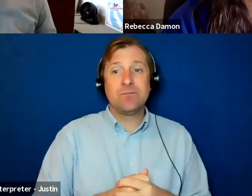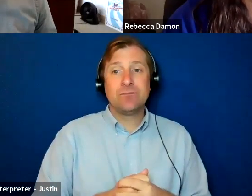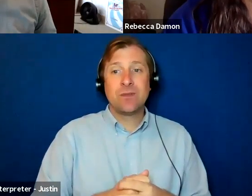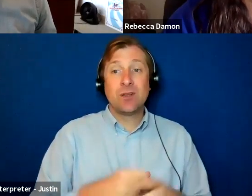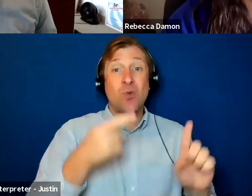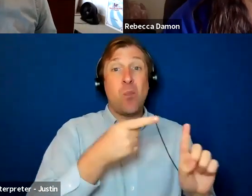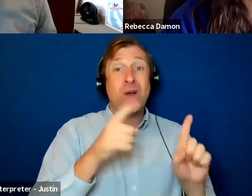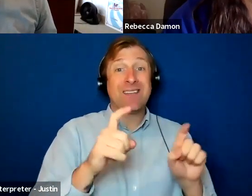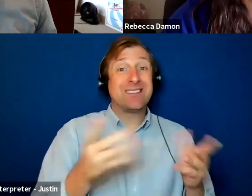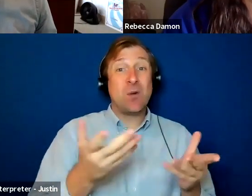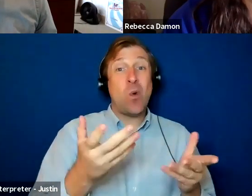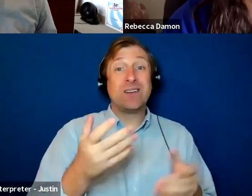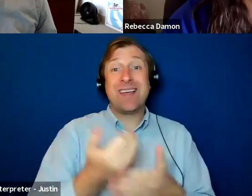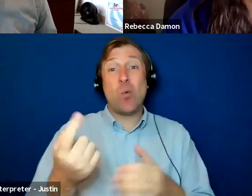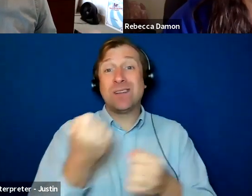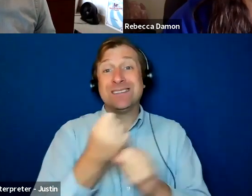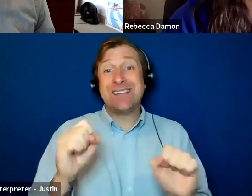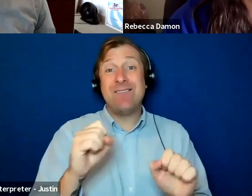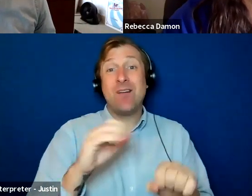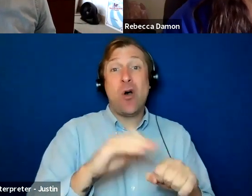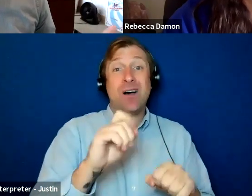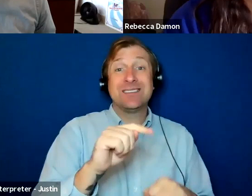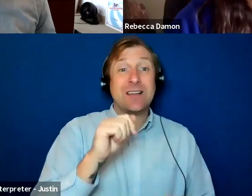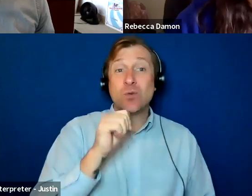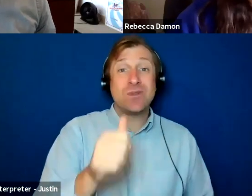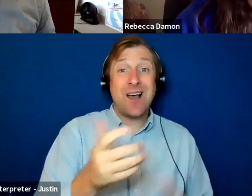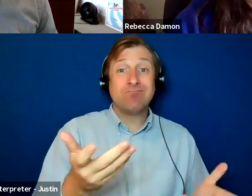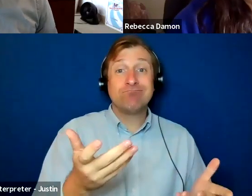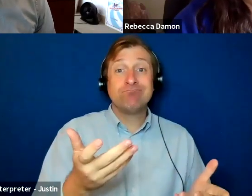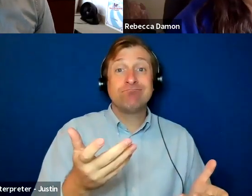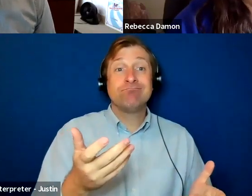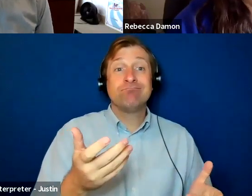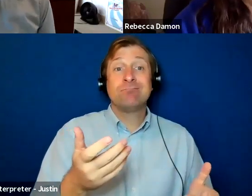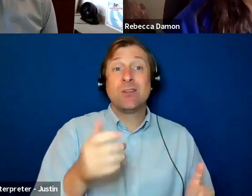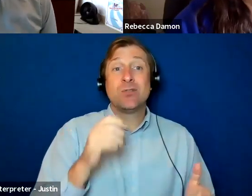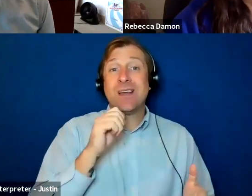is to keep everybody safe on set. And so it doesn't compromise the benefit of the testing.